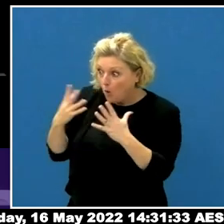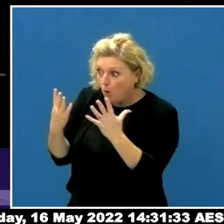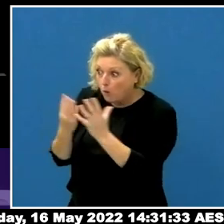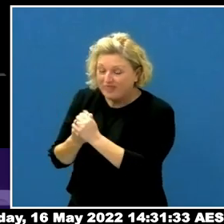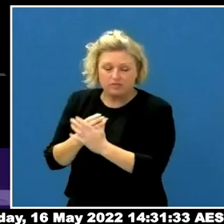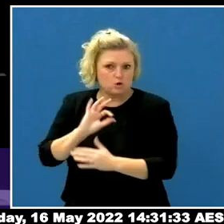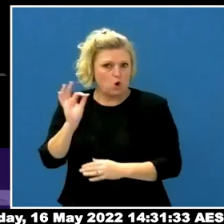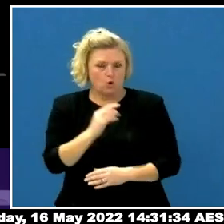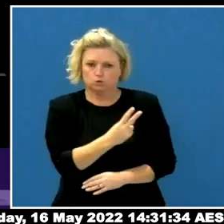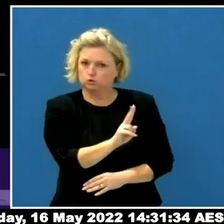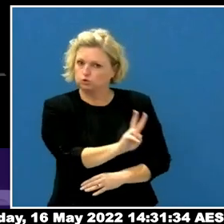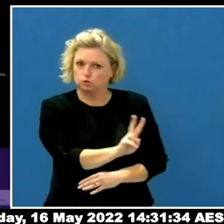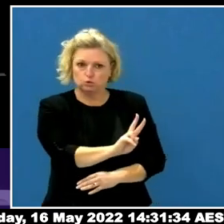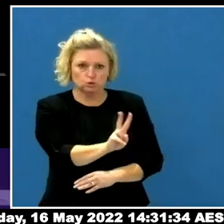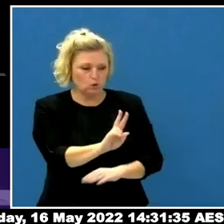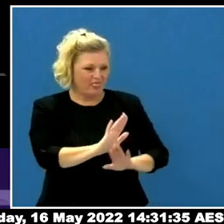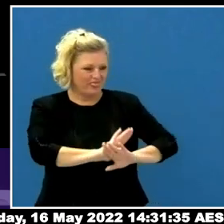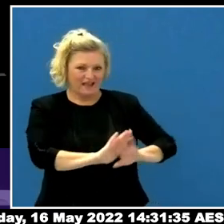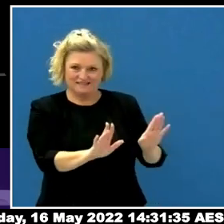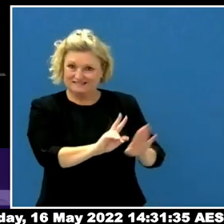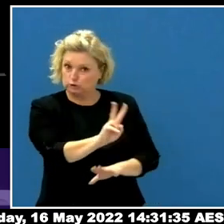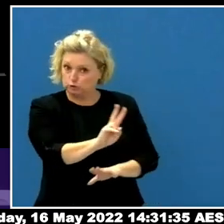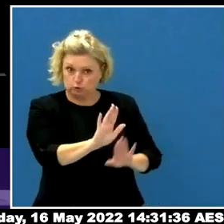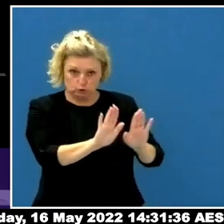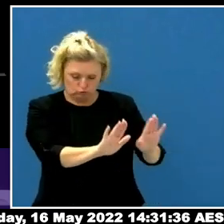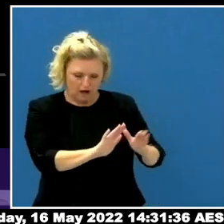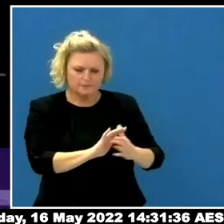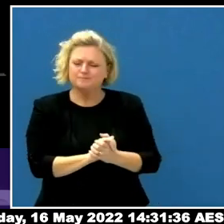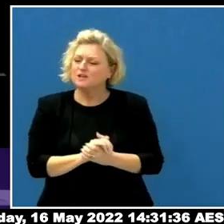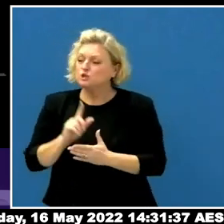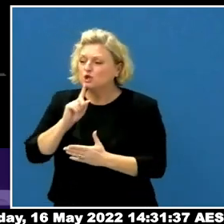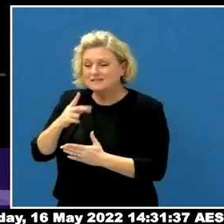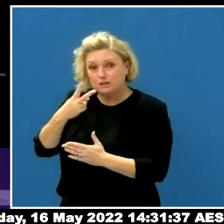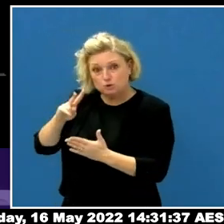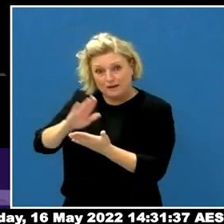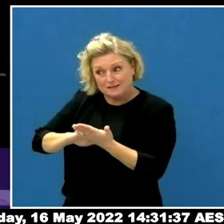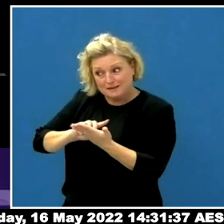minutes later. LILLY: There was only Simon and Daniel in the bus, and I asked Daniel